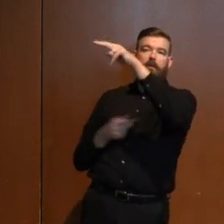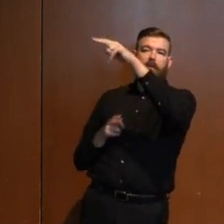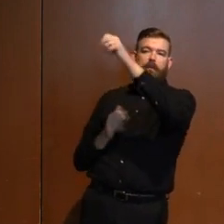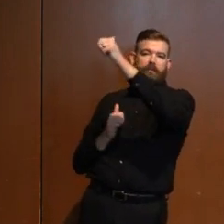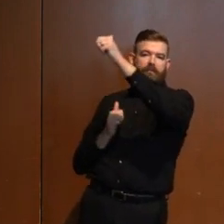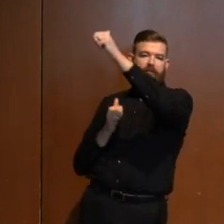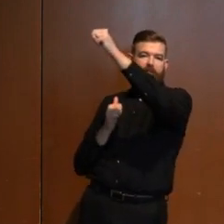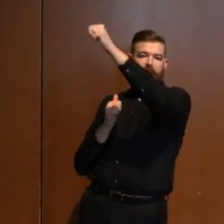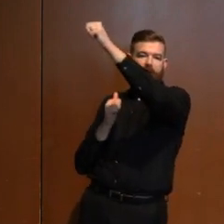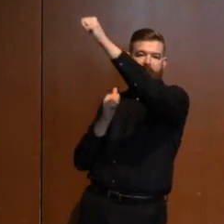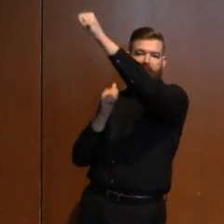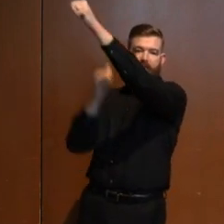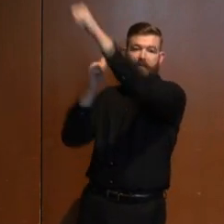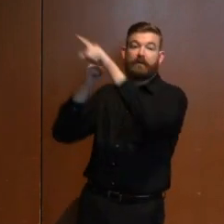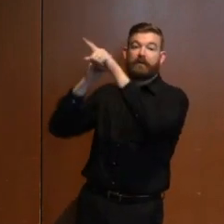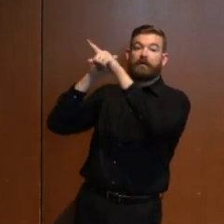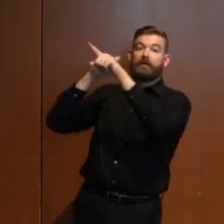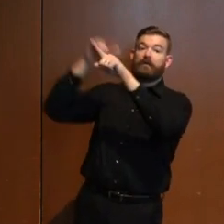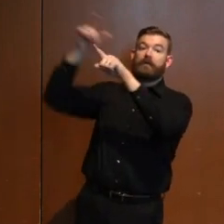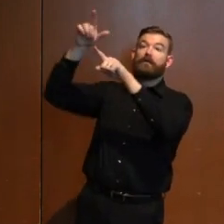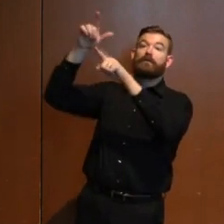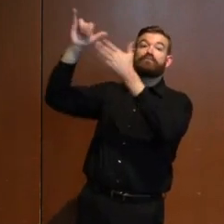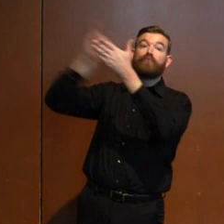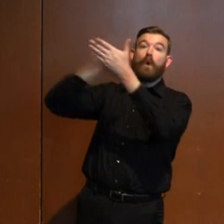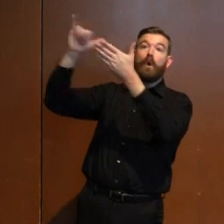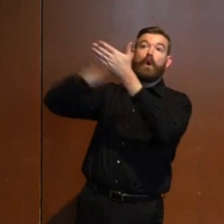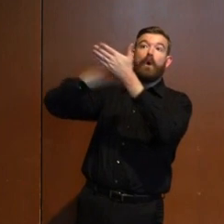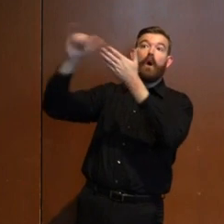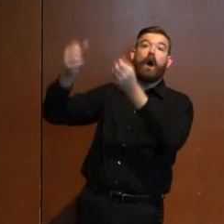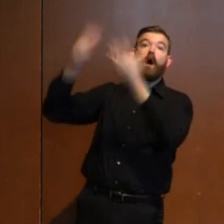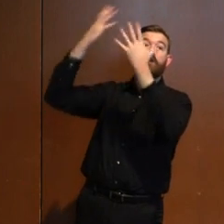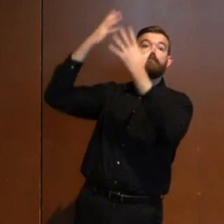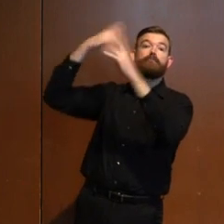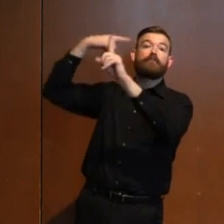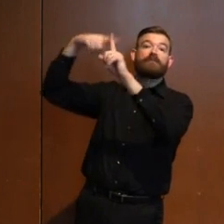BEHIND NEW YORK AND OUR FRIEND ARE TRACKING OUR, AND OUR